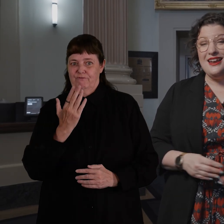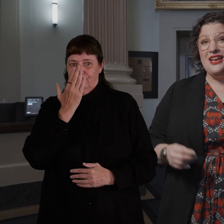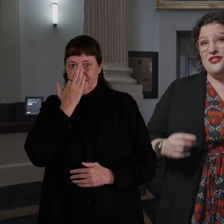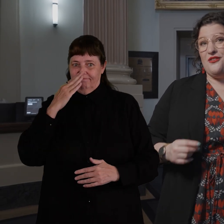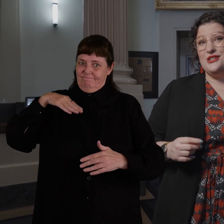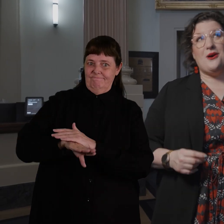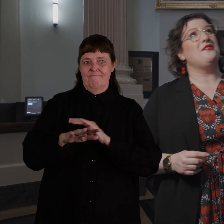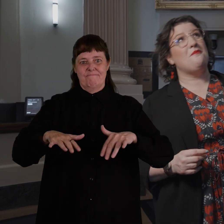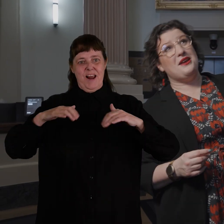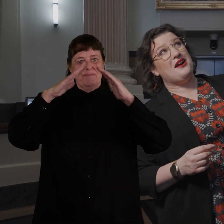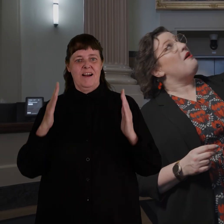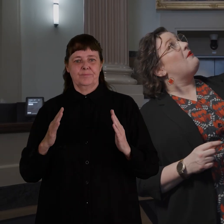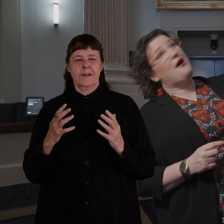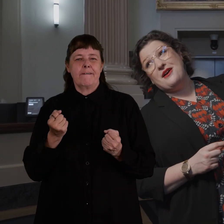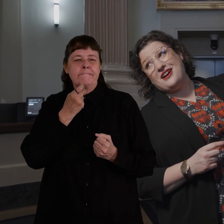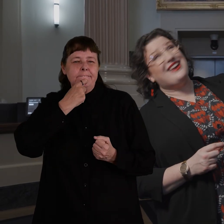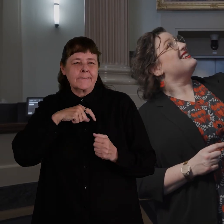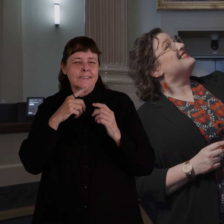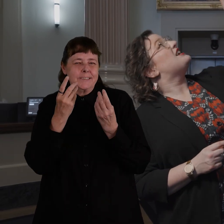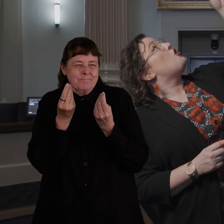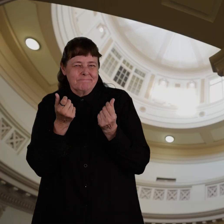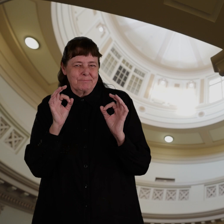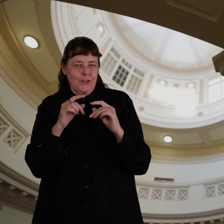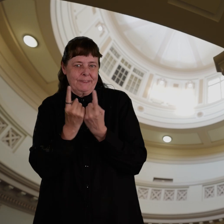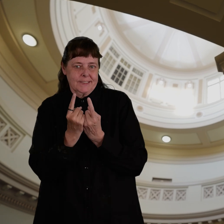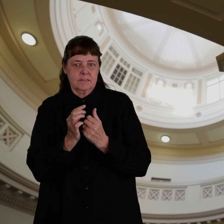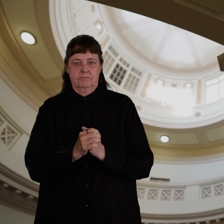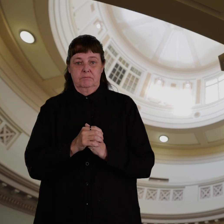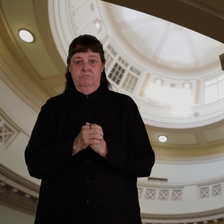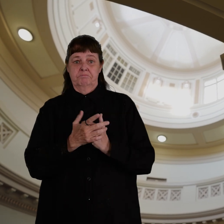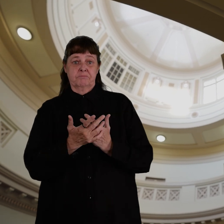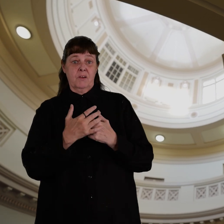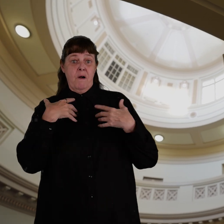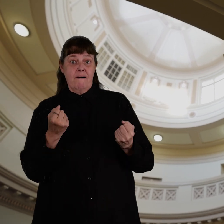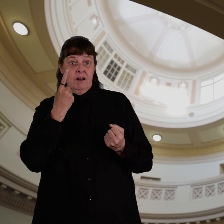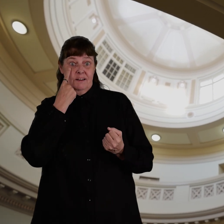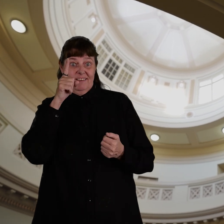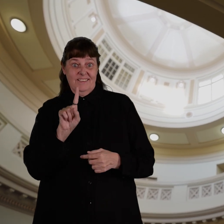at. The first one being up above our heads. We have the ceiling of Centre Hall, and that